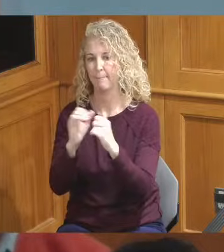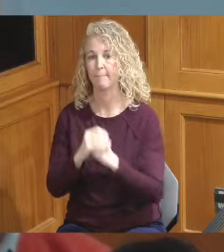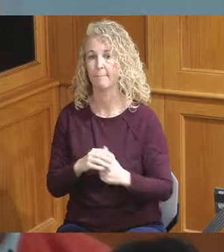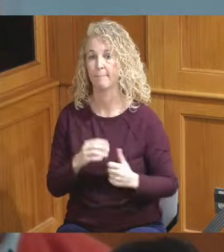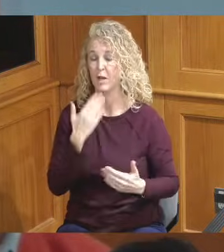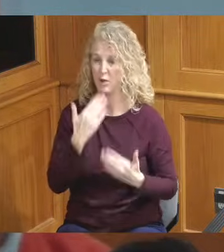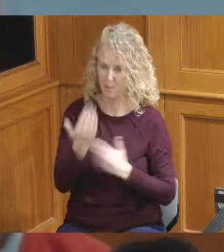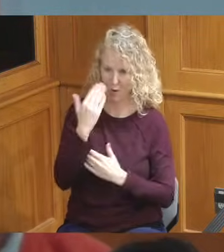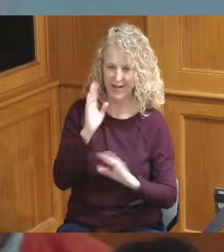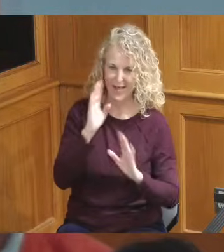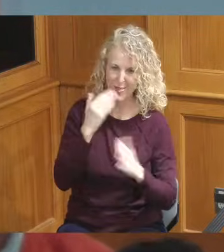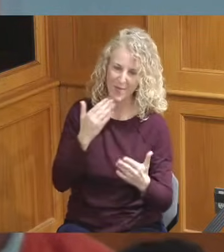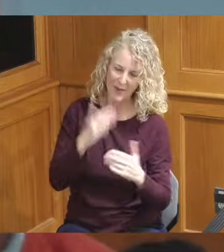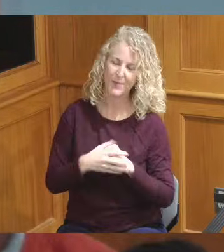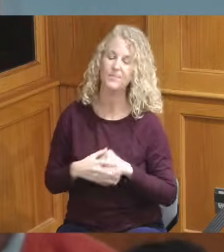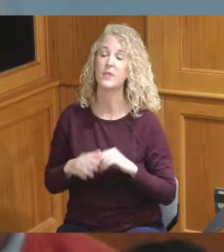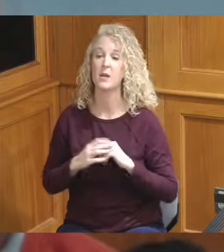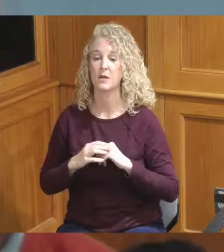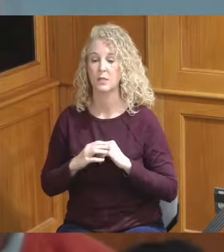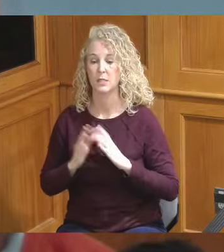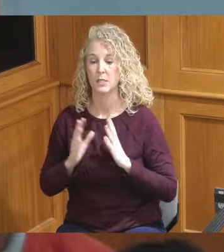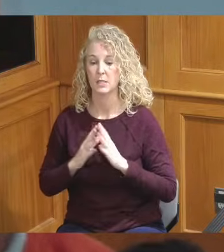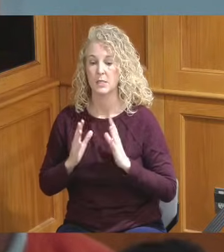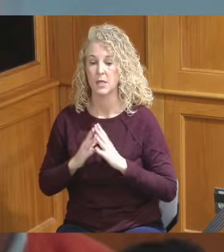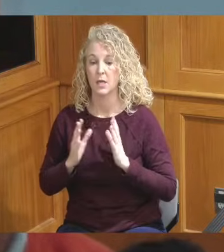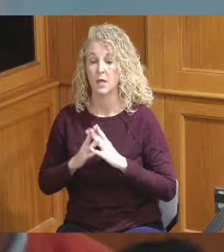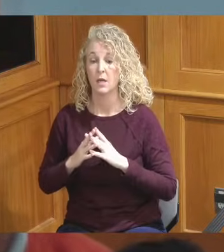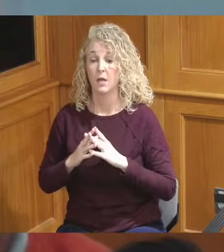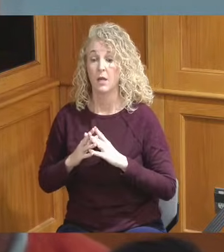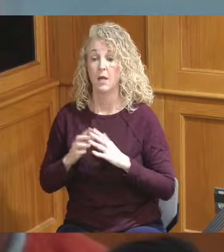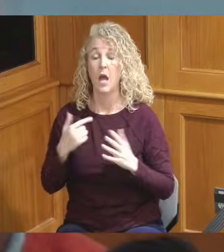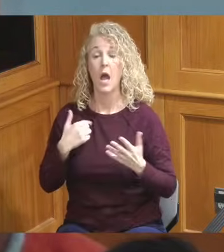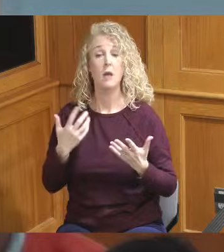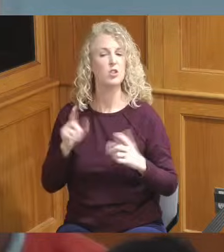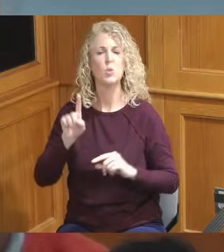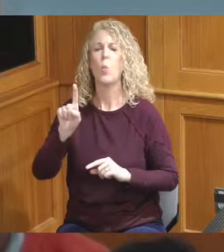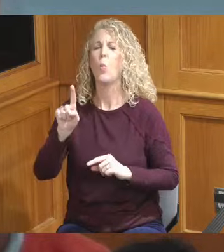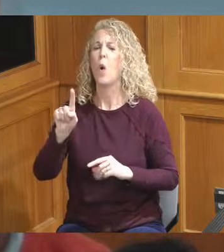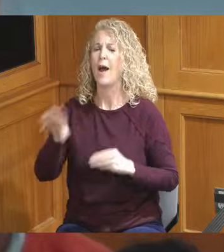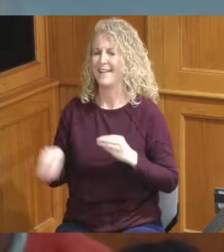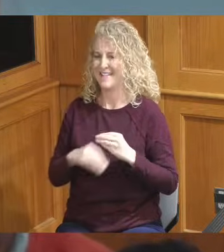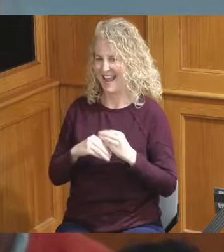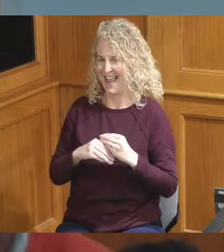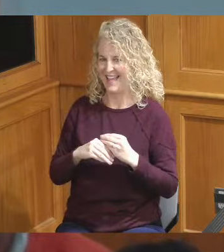good morning. Good morning, Commissioners. the the one thing I would add to what Jeff just mentioned